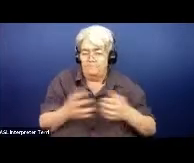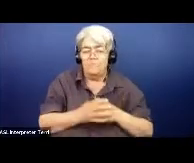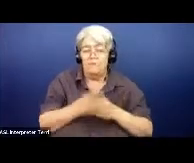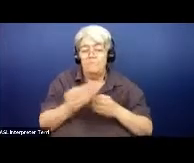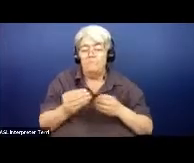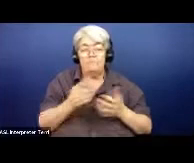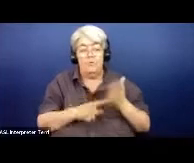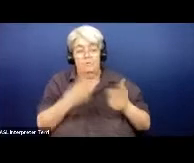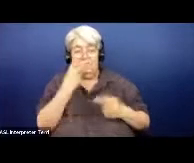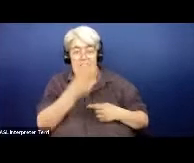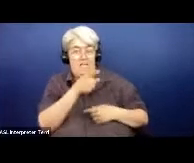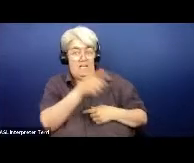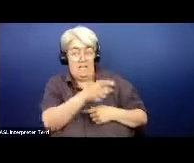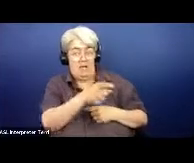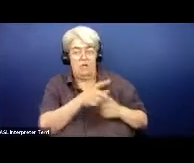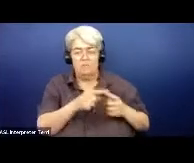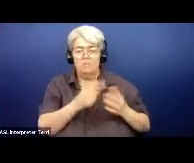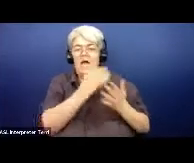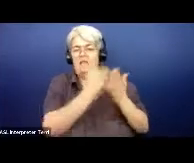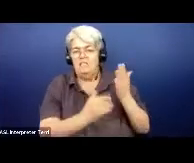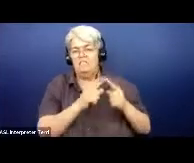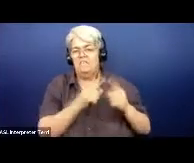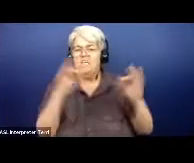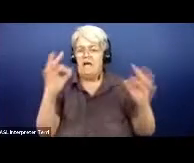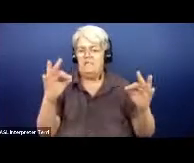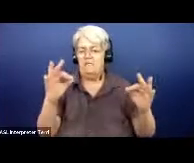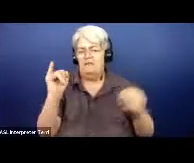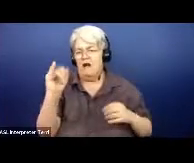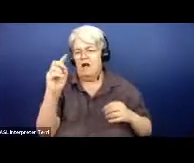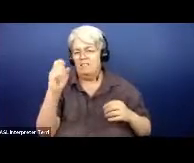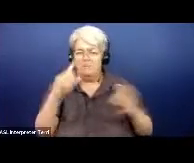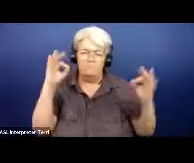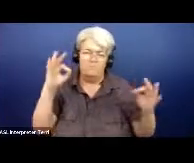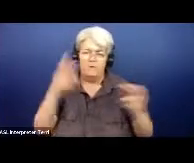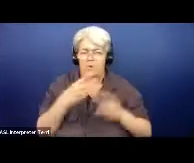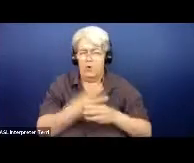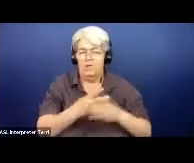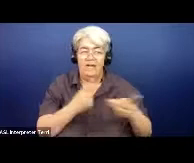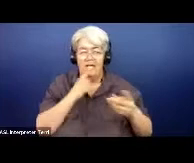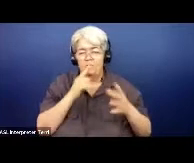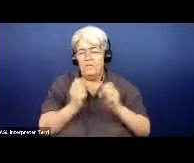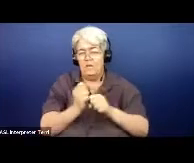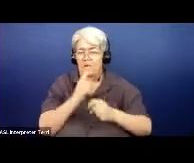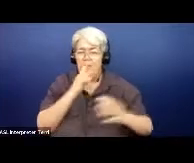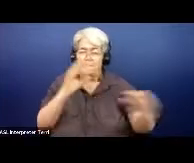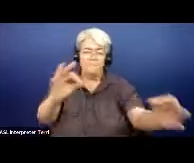got here is a list of the ideal. The real maybe Cadillac if we can implement a strong